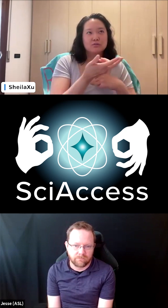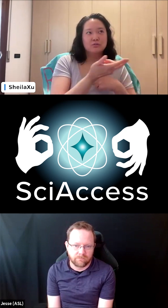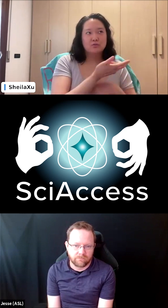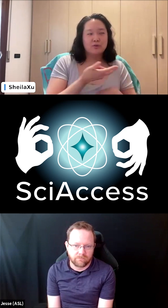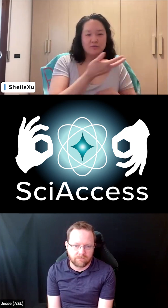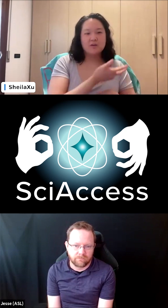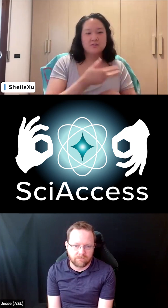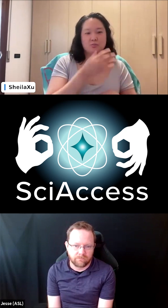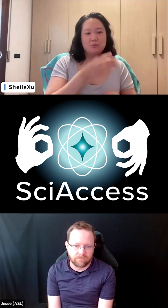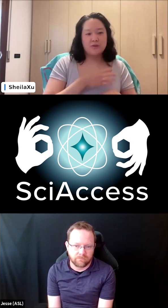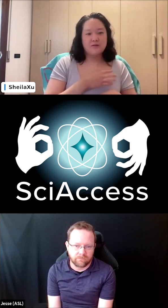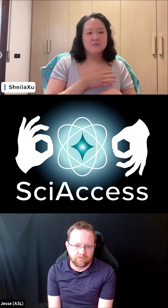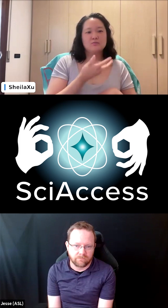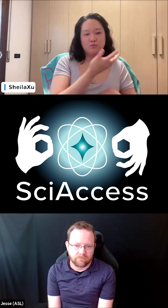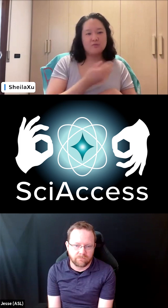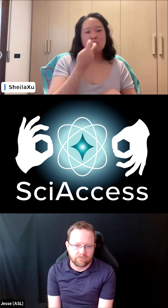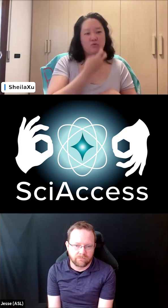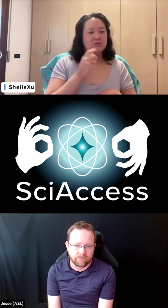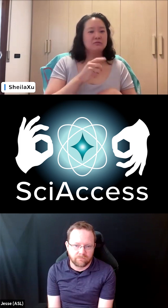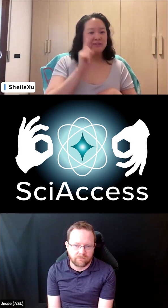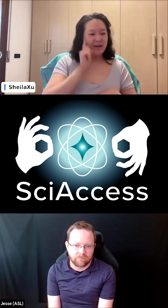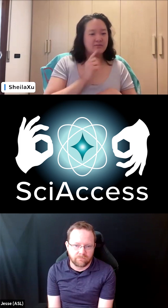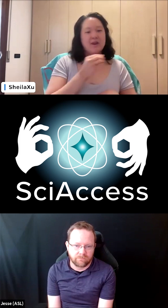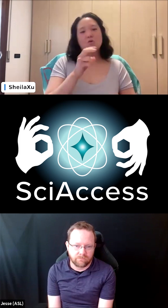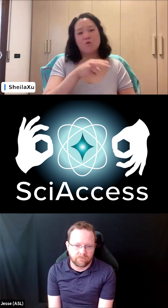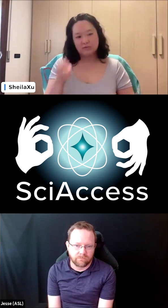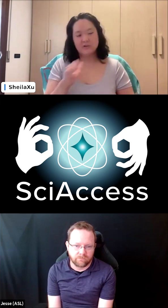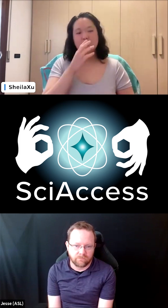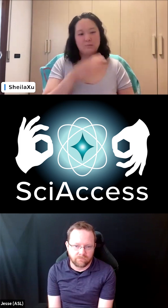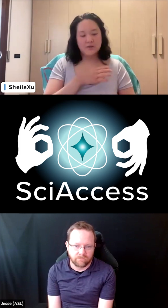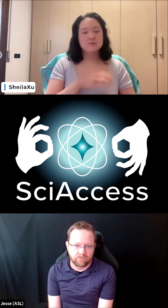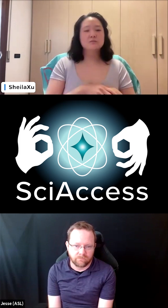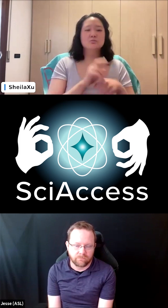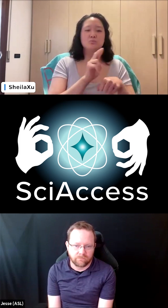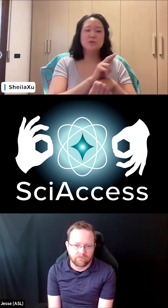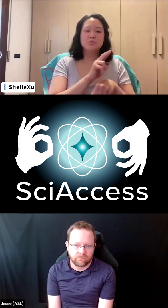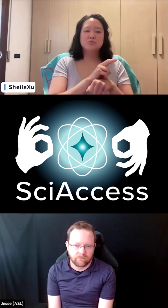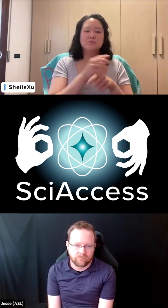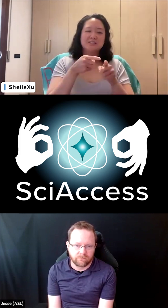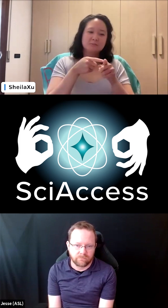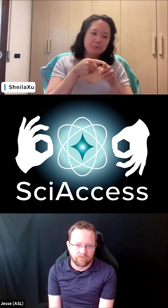There are three individuals. All three of us were female and we did depend on ASL and